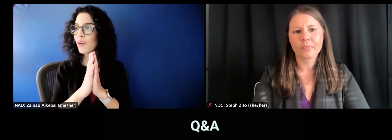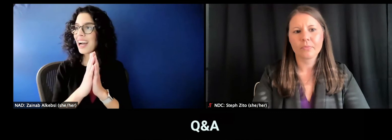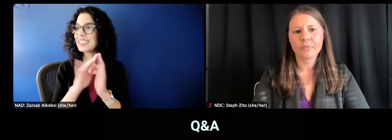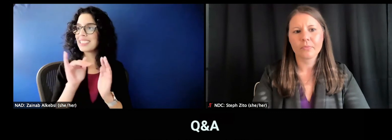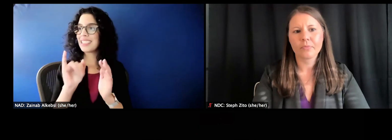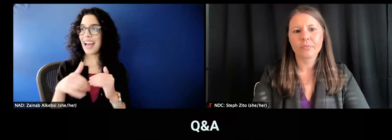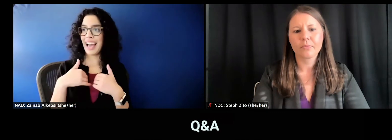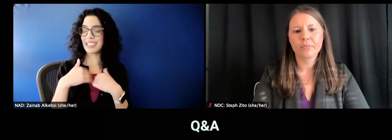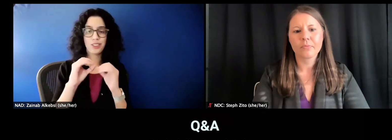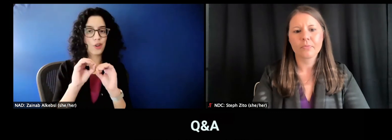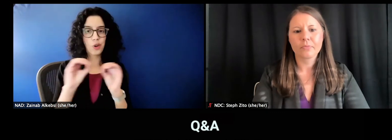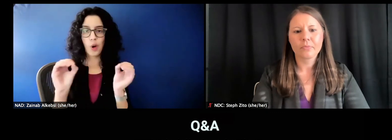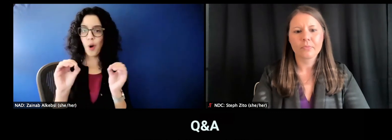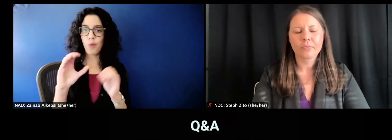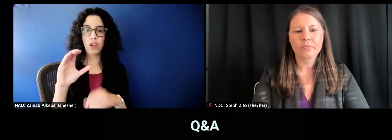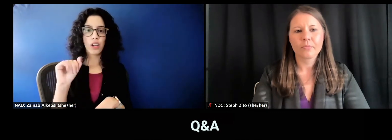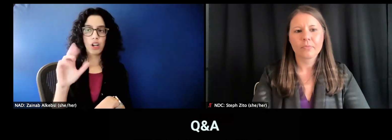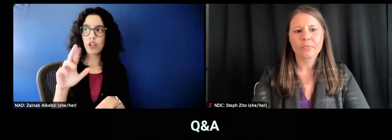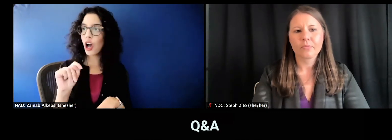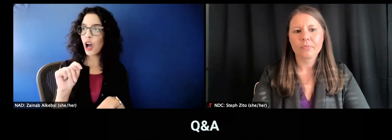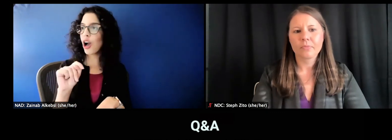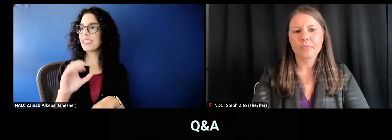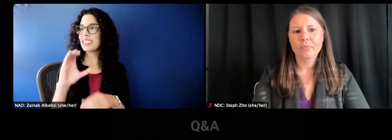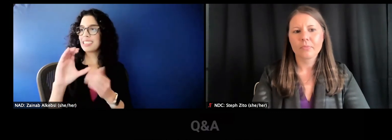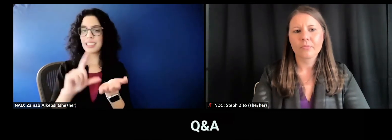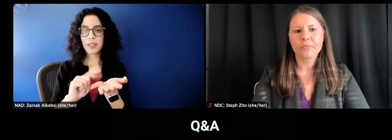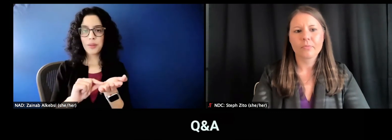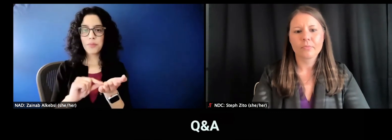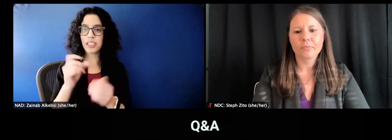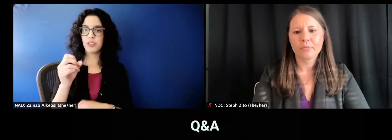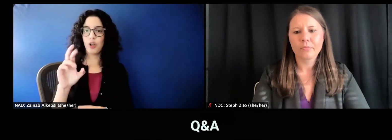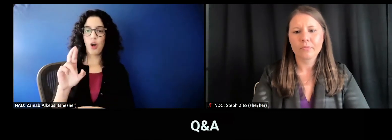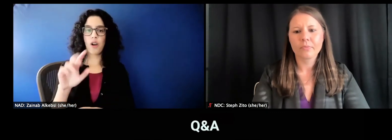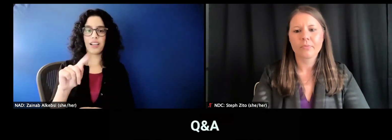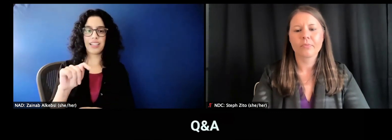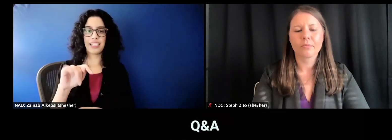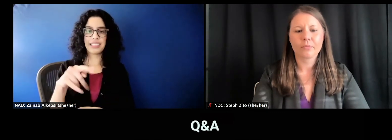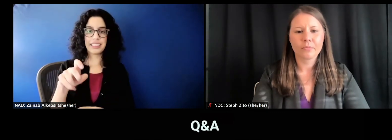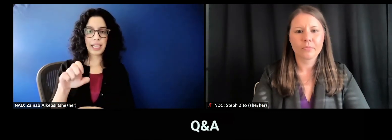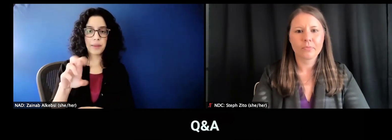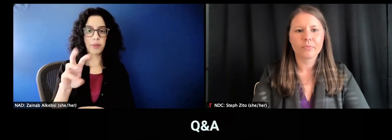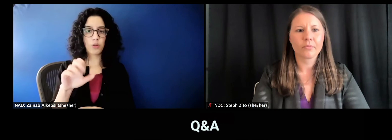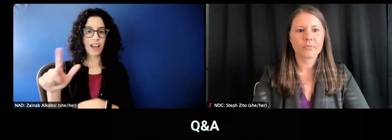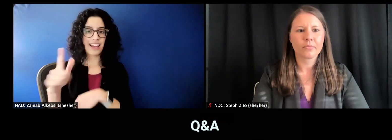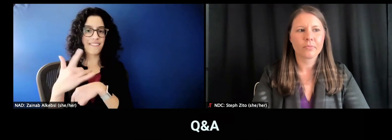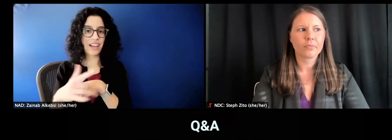that no CART, C-Print or TypeWell availability,